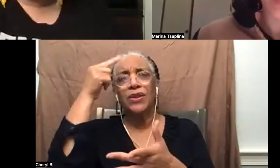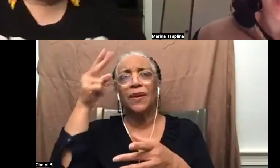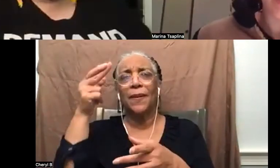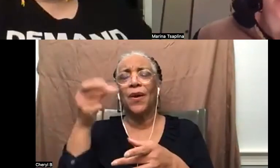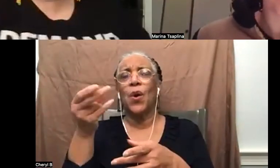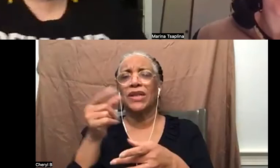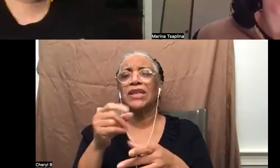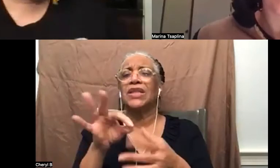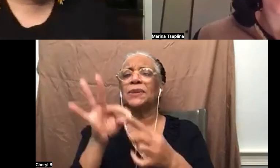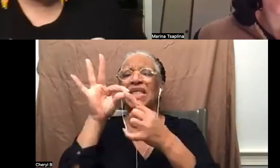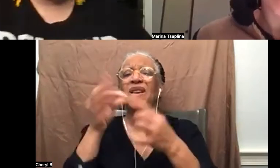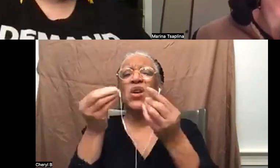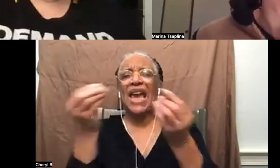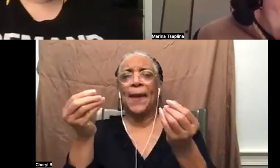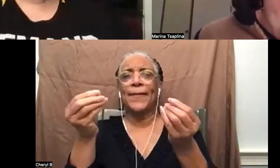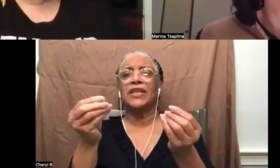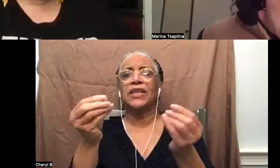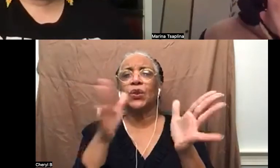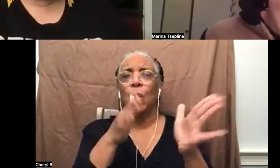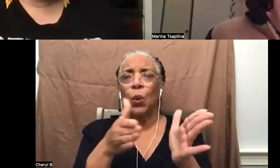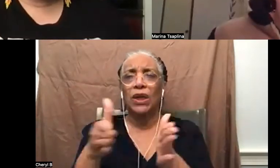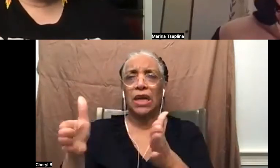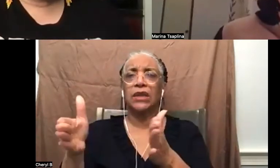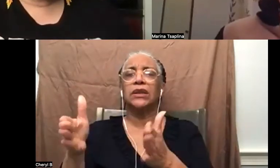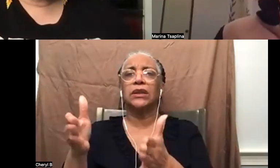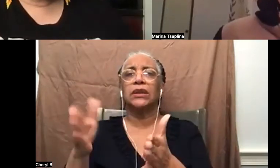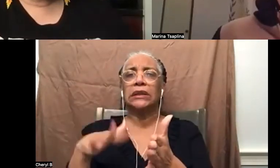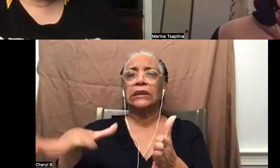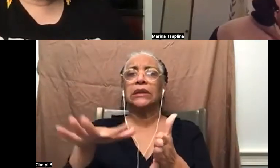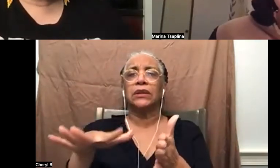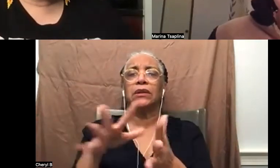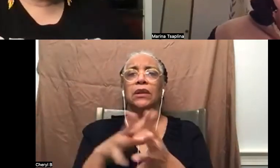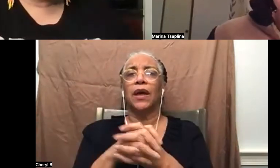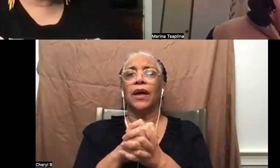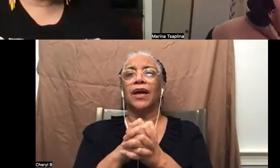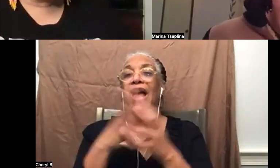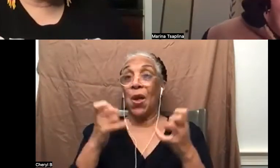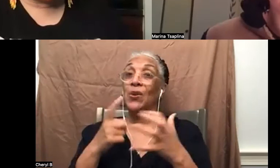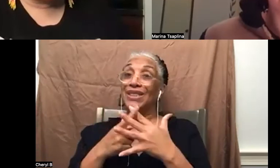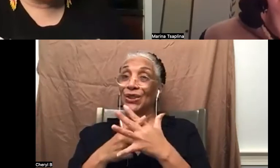I want to start by saying it's been a long time